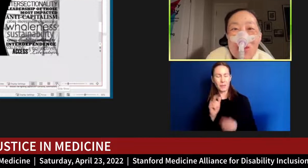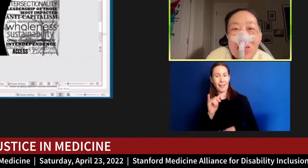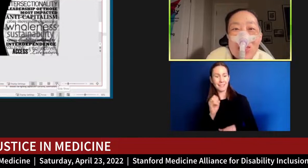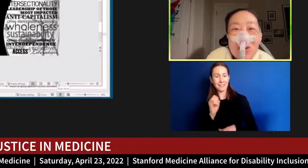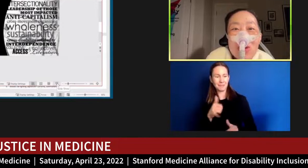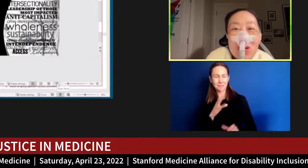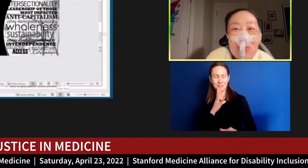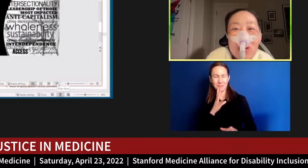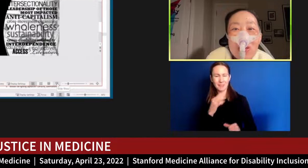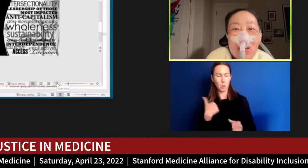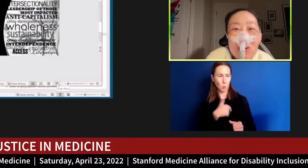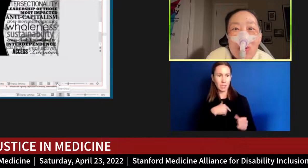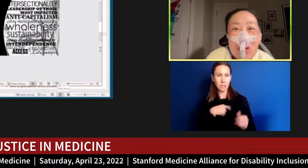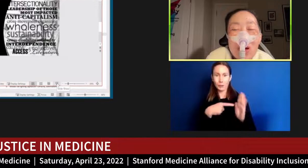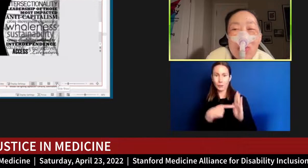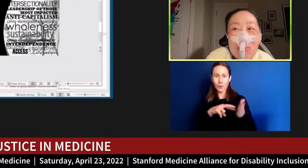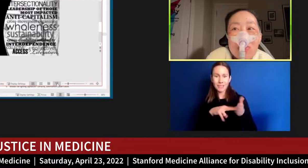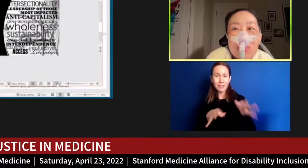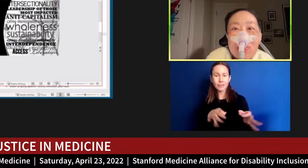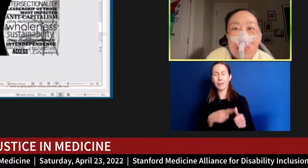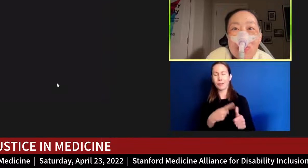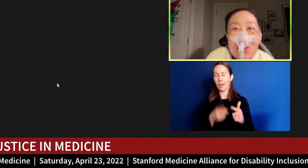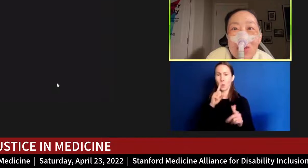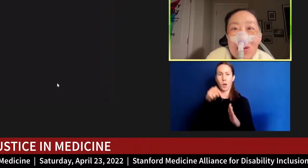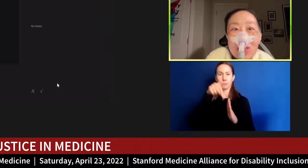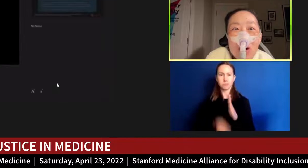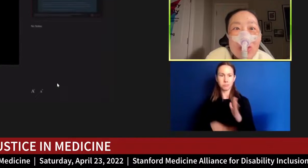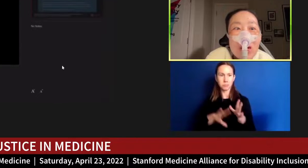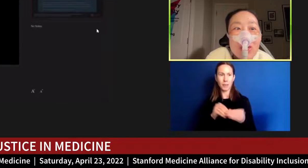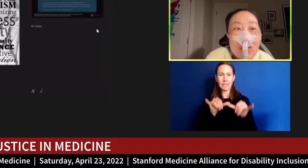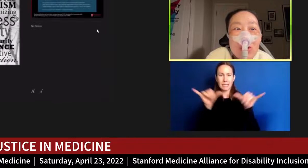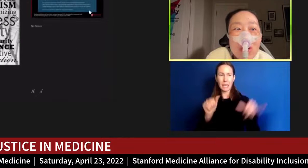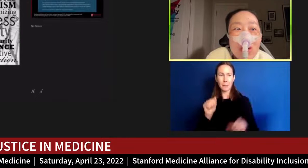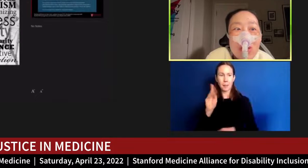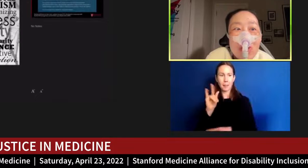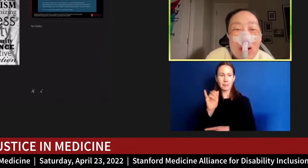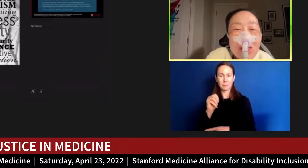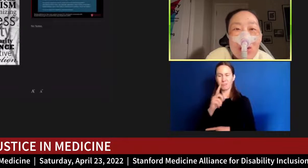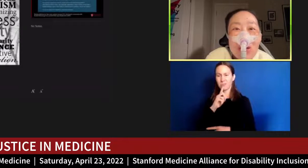systemic ableism. But umm, you know, there’s all kinds of discrimination, right? So like,